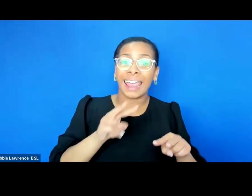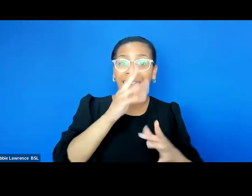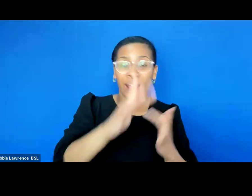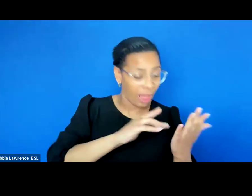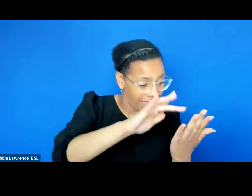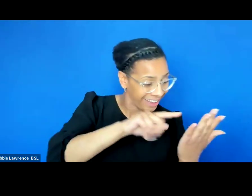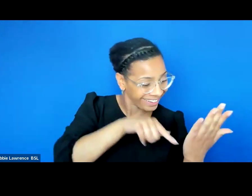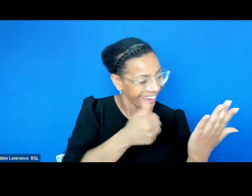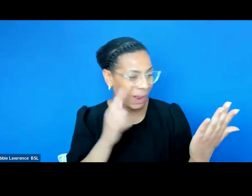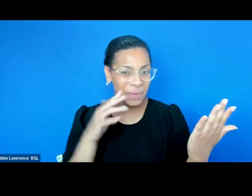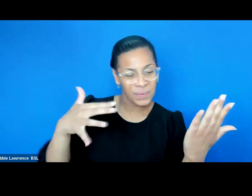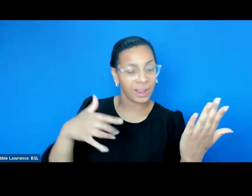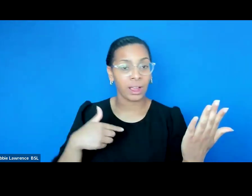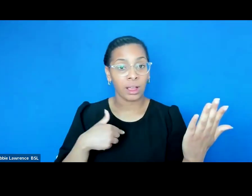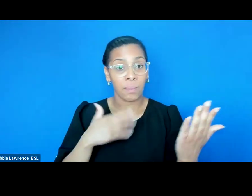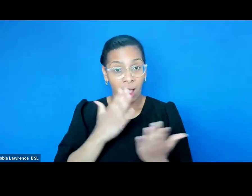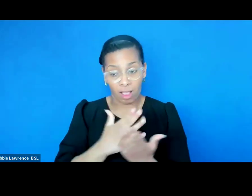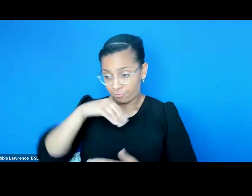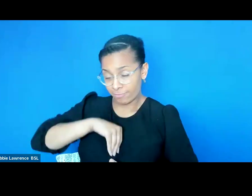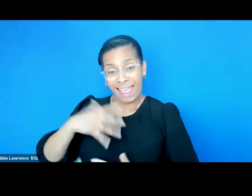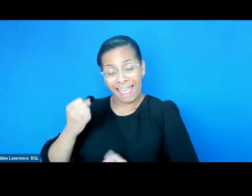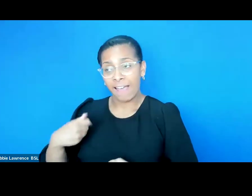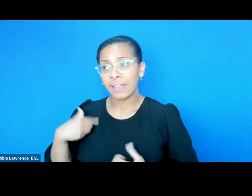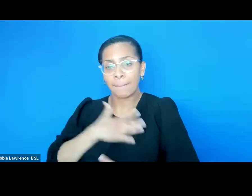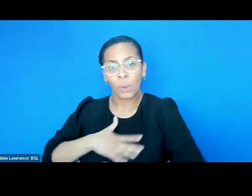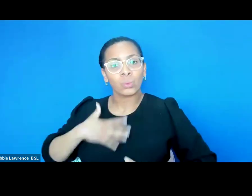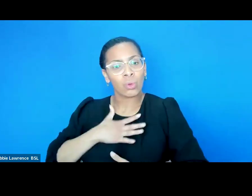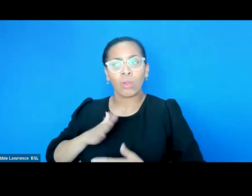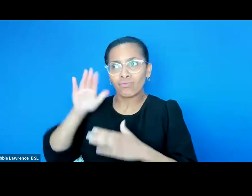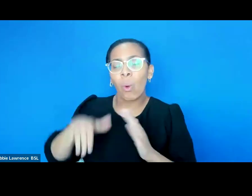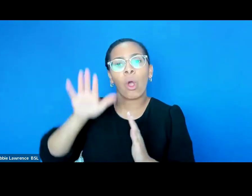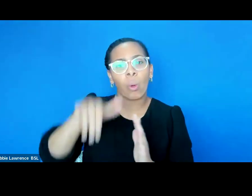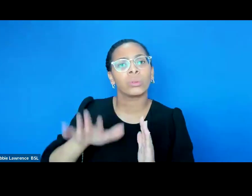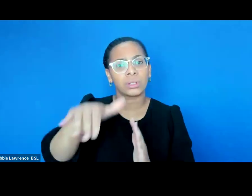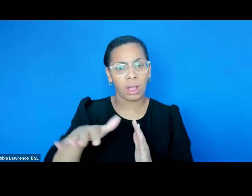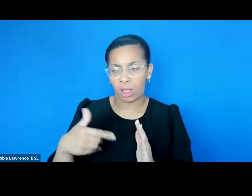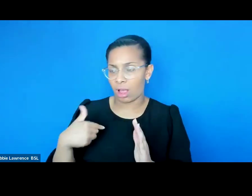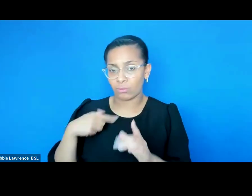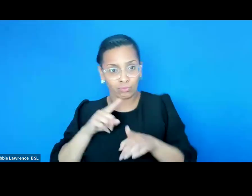emotional rollercoaster that I find myself on in trying to balance that very fine line of